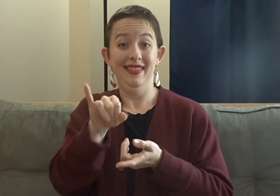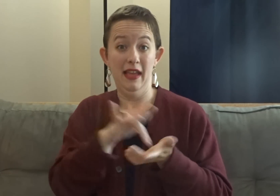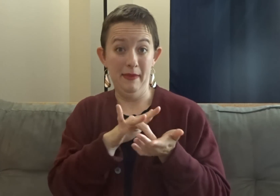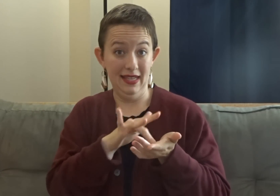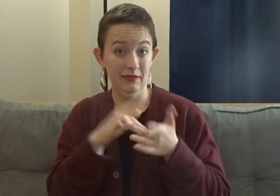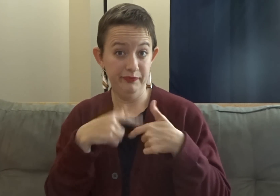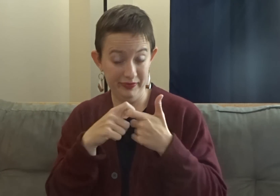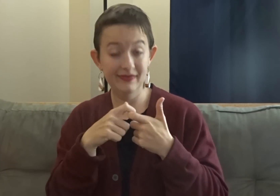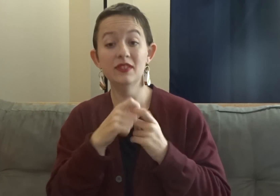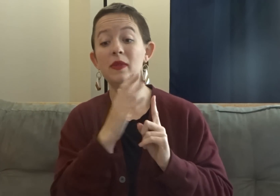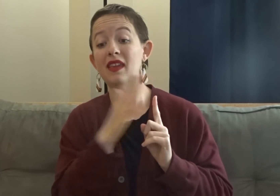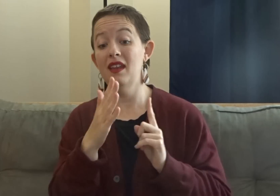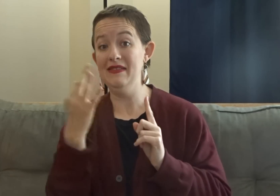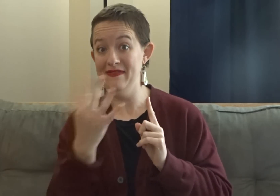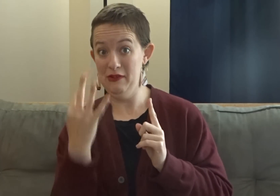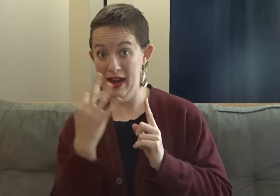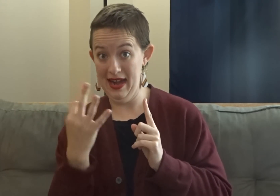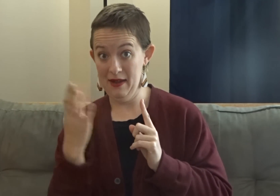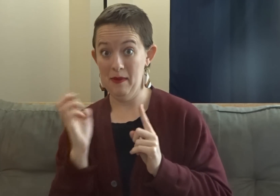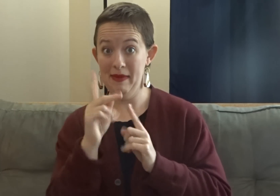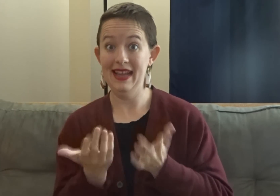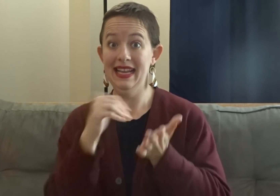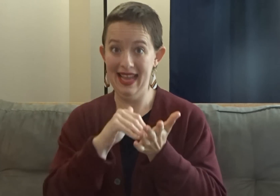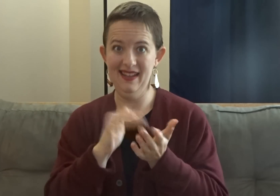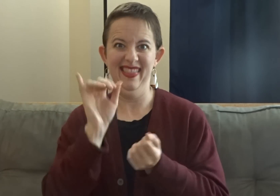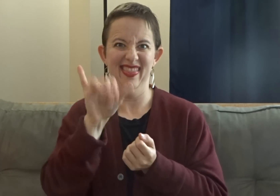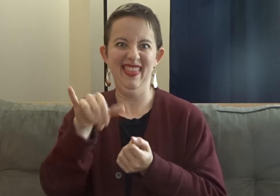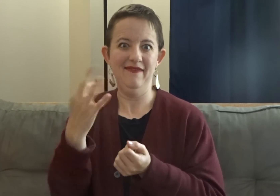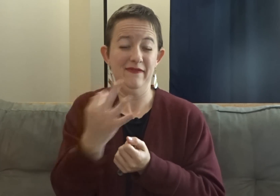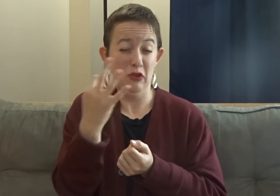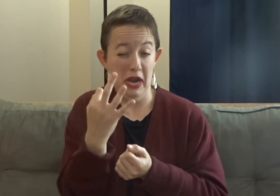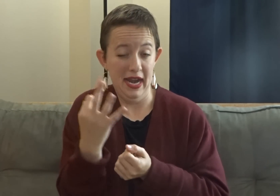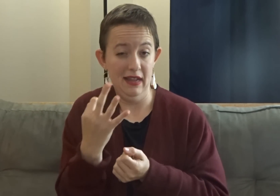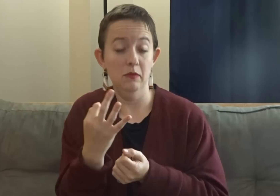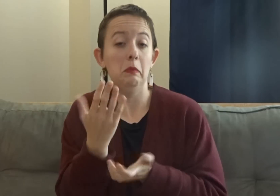Then that medication puts everything on hold. So then Friday she'll come back again.